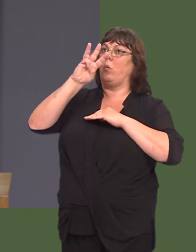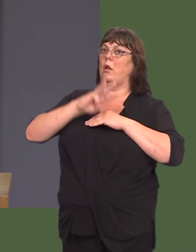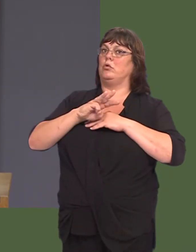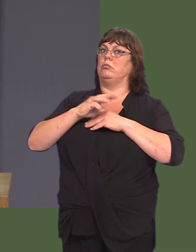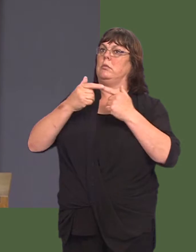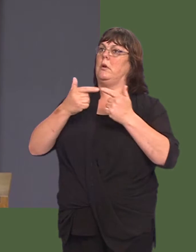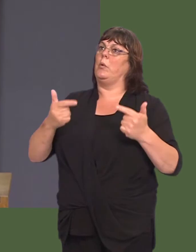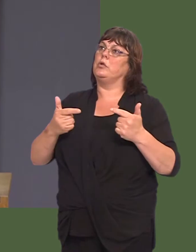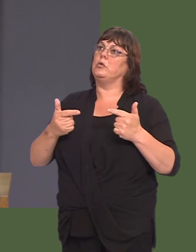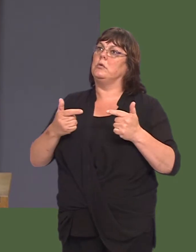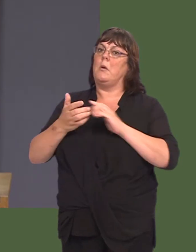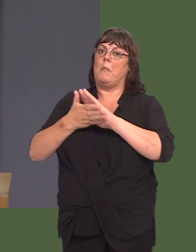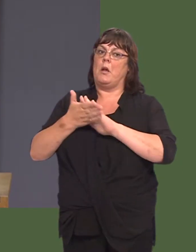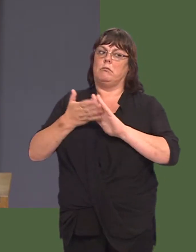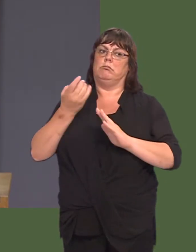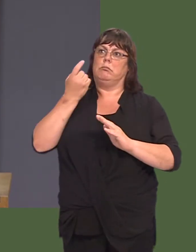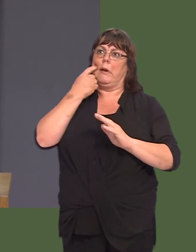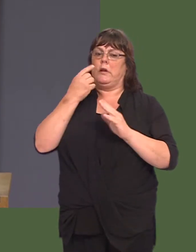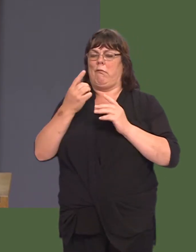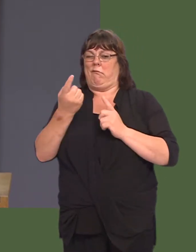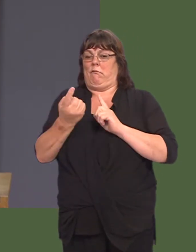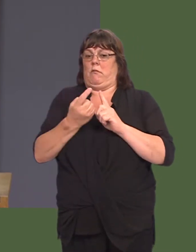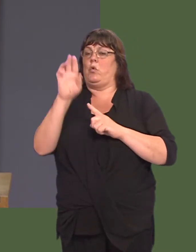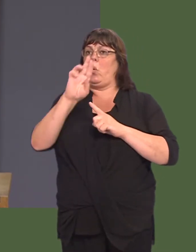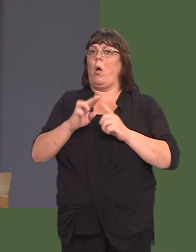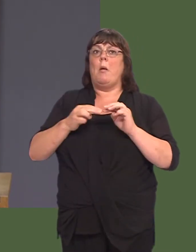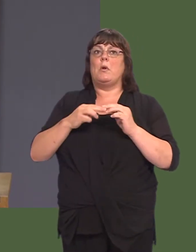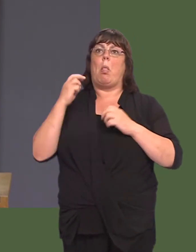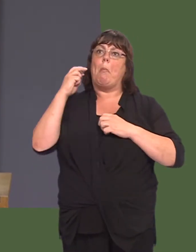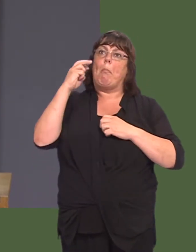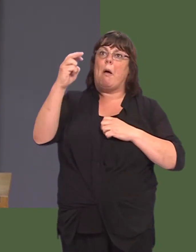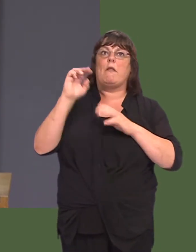them? Therefore, requiring children to go on a bus journey of over an hour in each direction